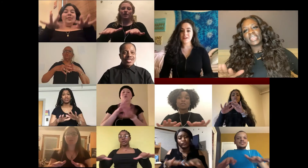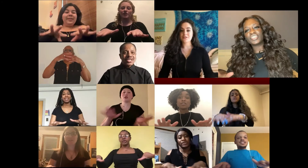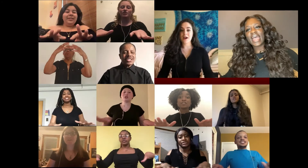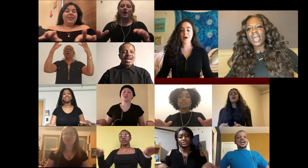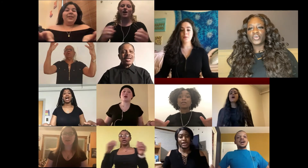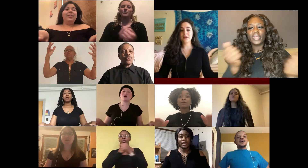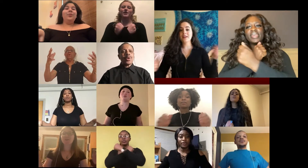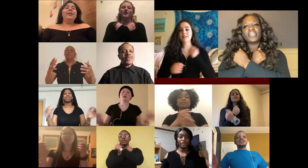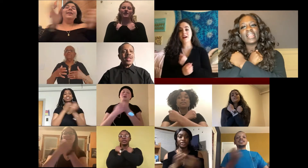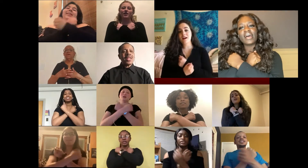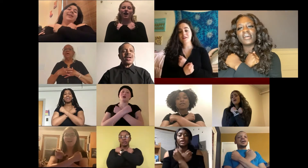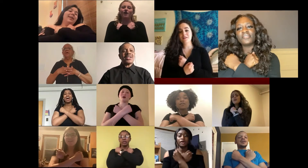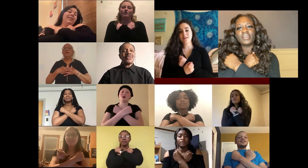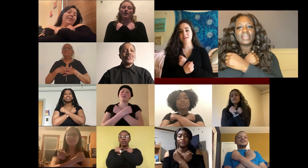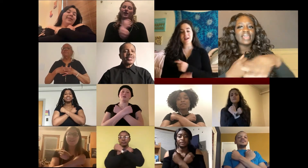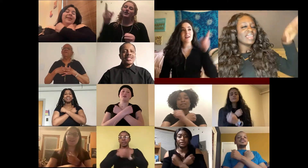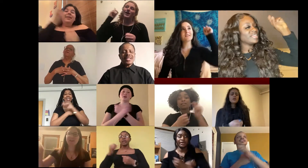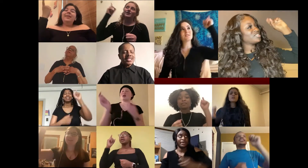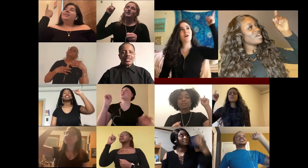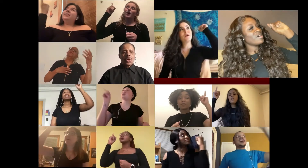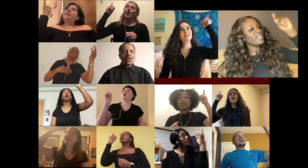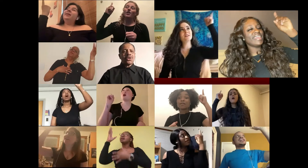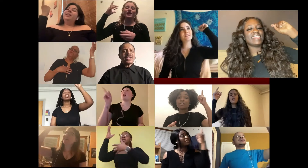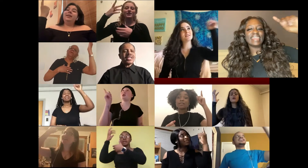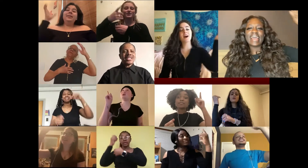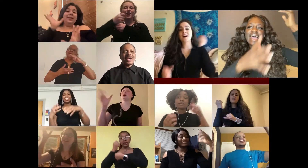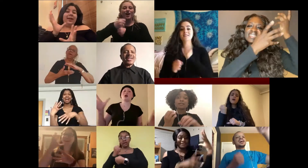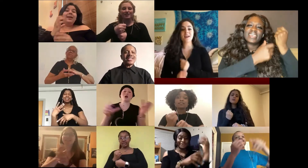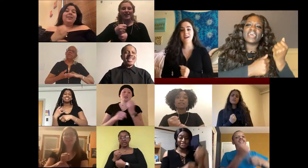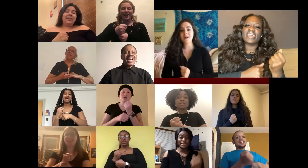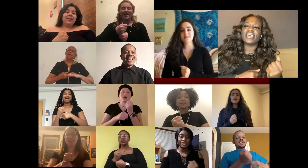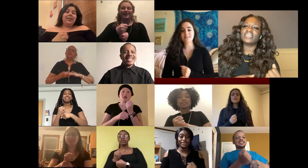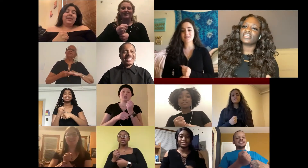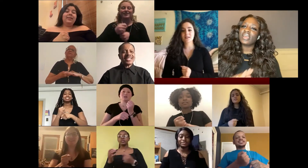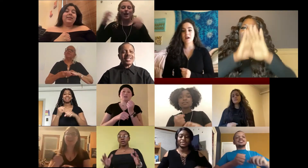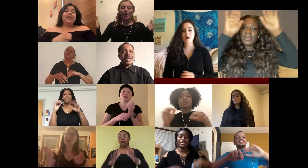Reach out with love It's all in God's hands